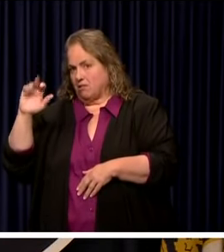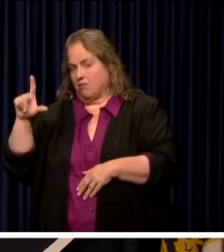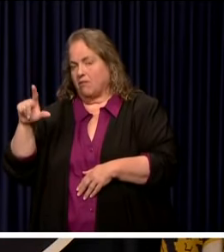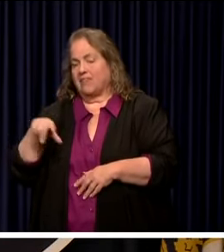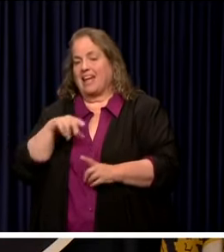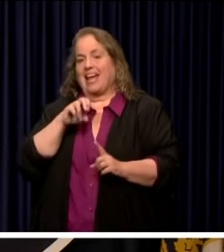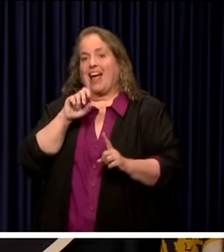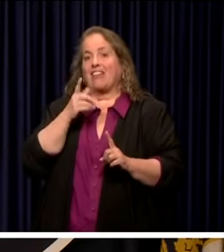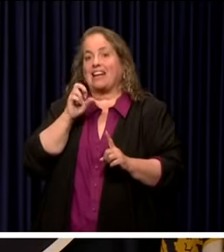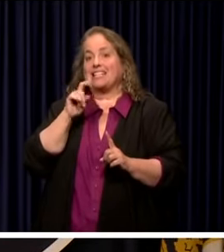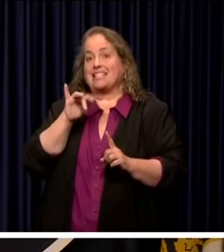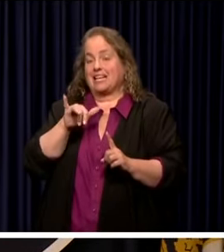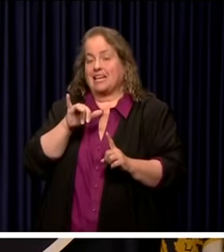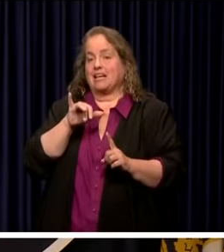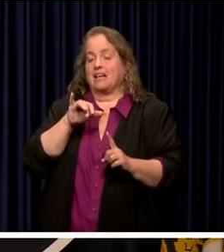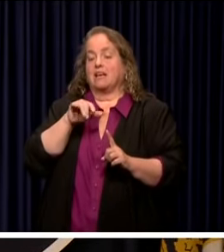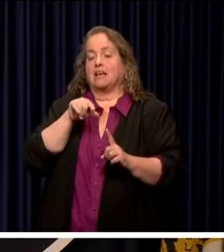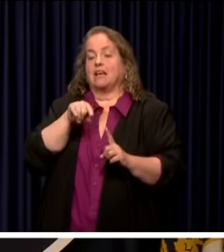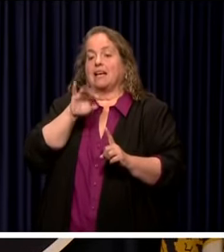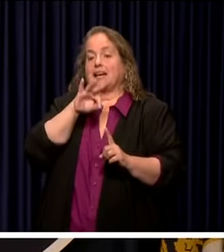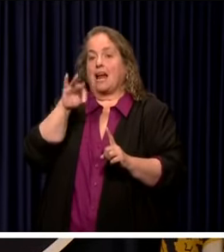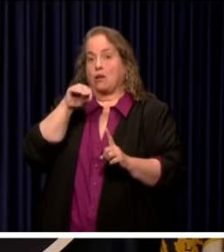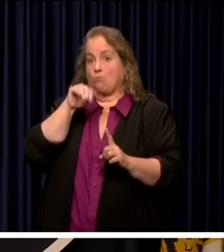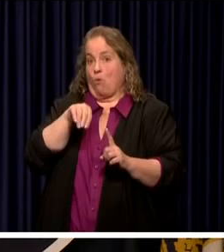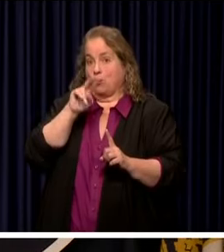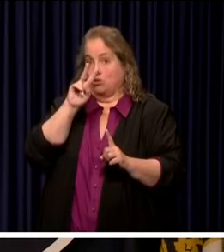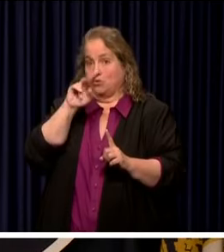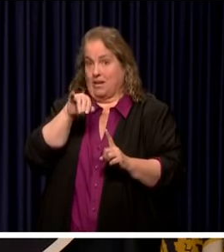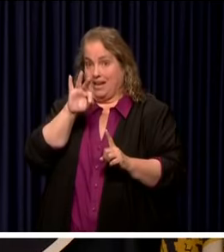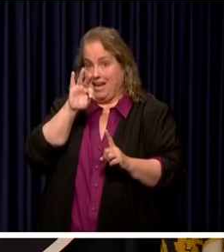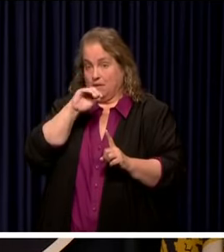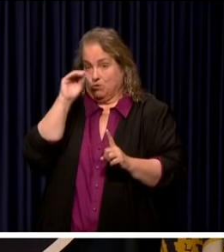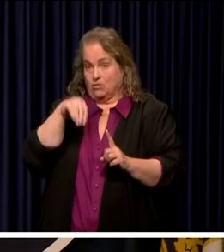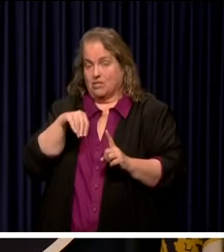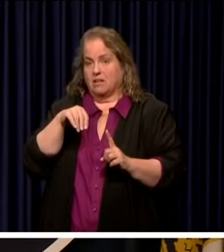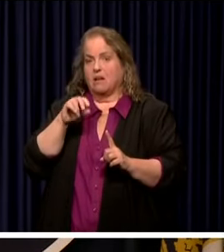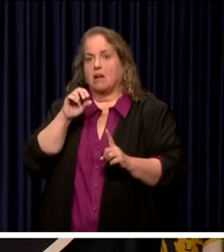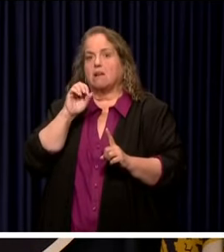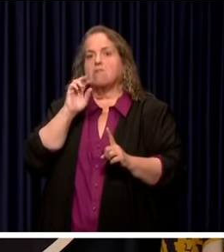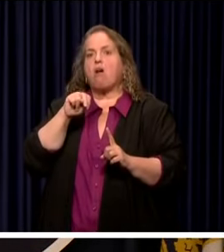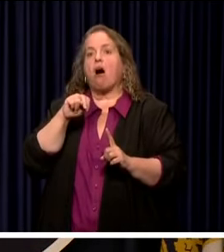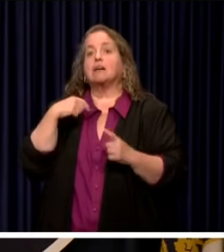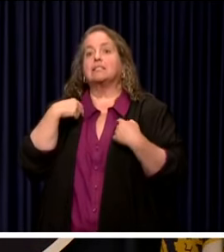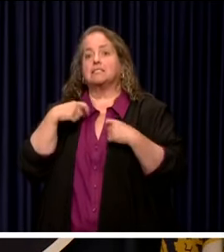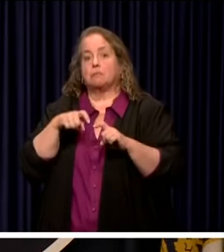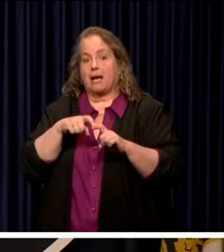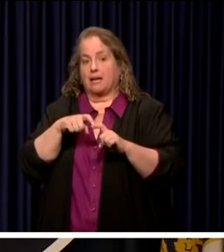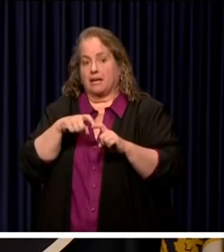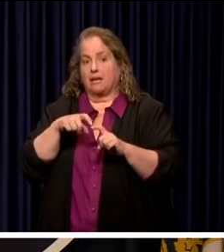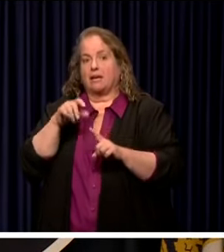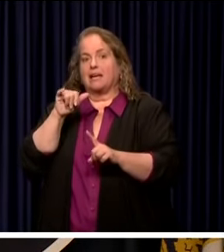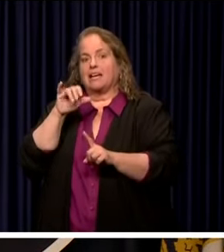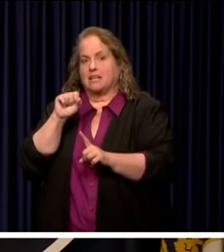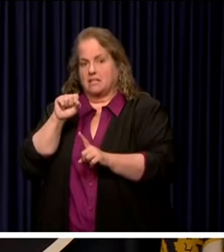SIGN LANGUAGE, AND I KNOW TODAY IS A LITTLE BIT HARD BECAUSE OF